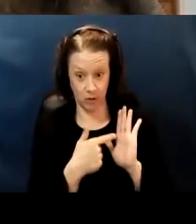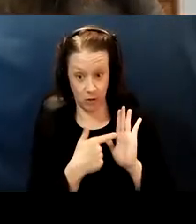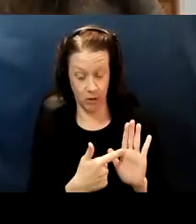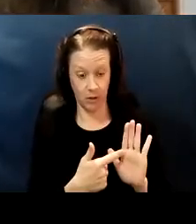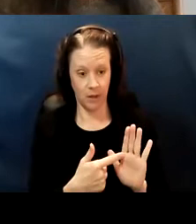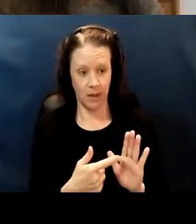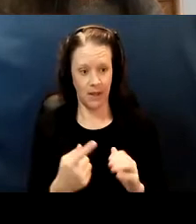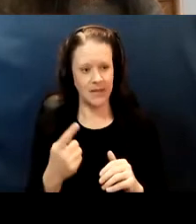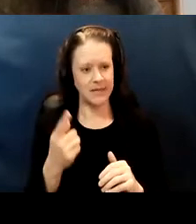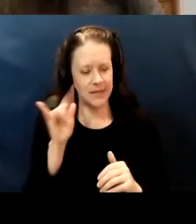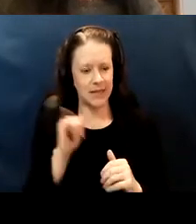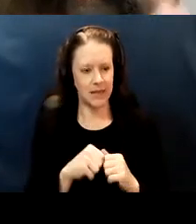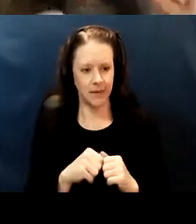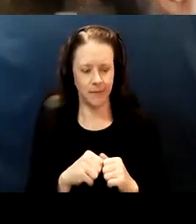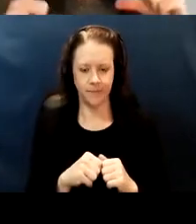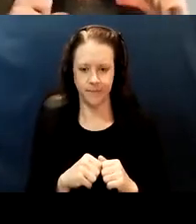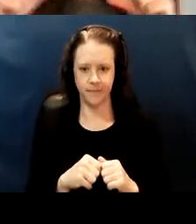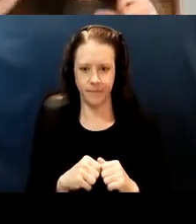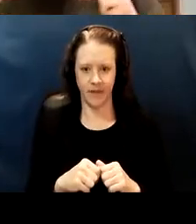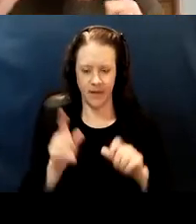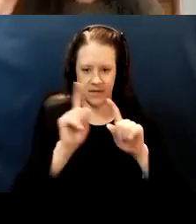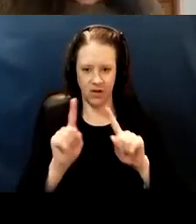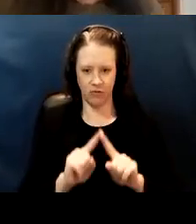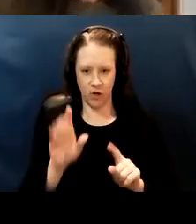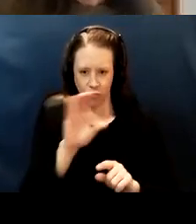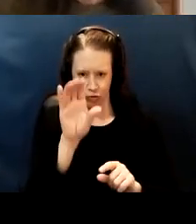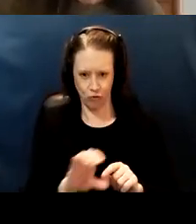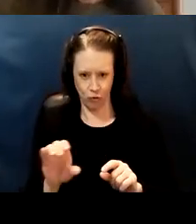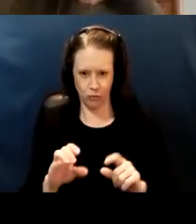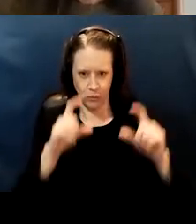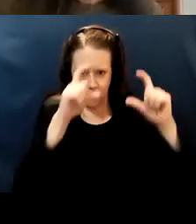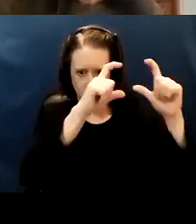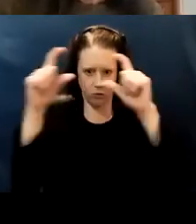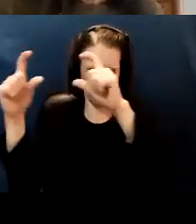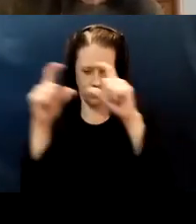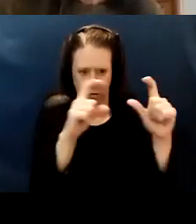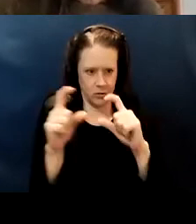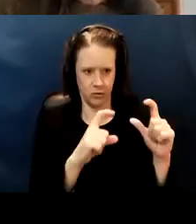like a montage of different Zoom screen shots. So we see some